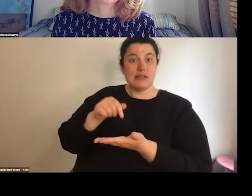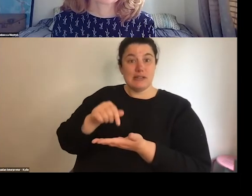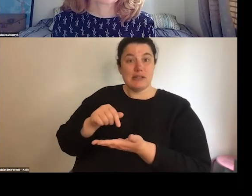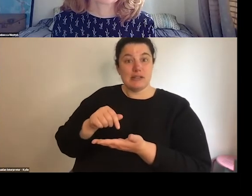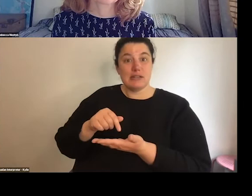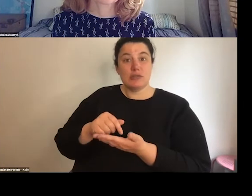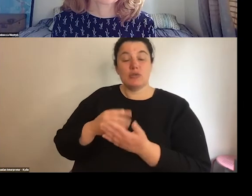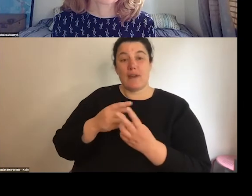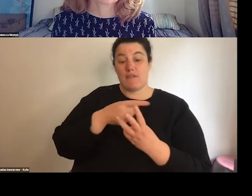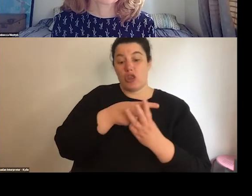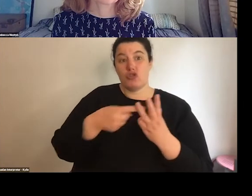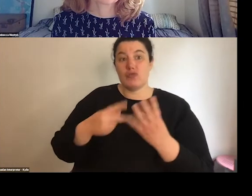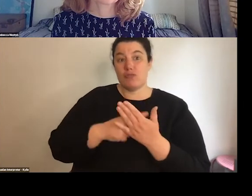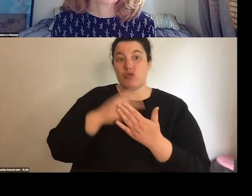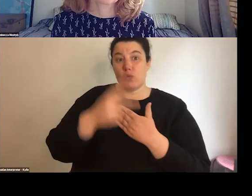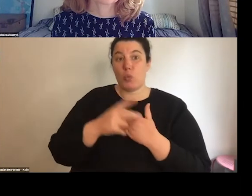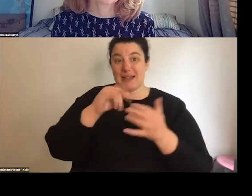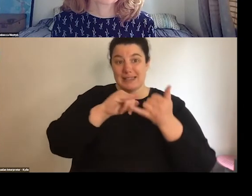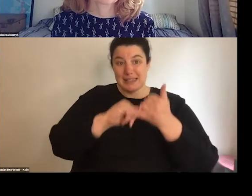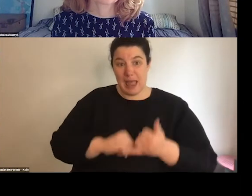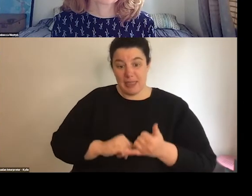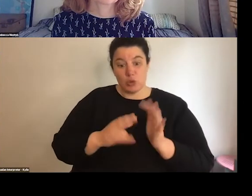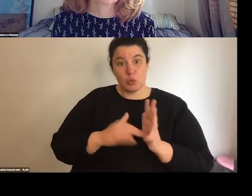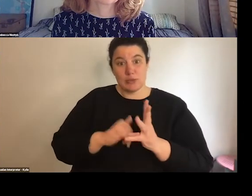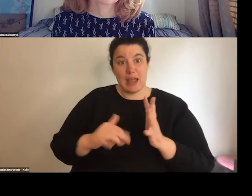one in southern NSW, in the Batlow region.